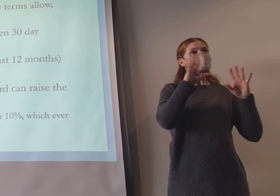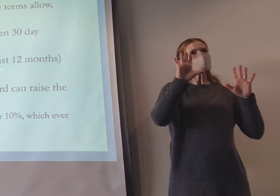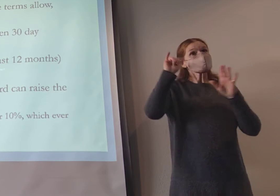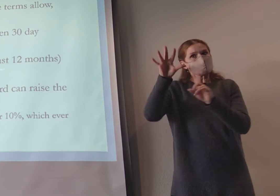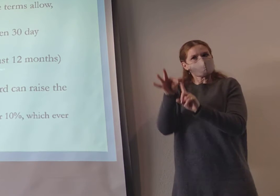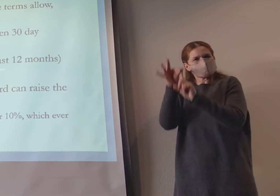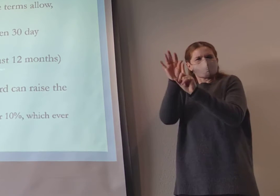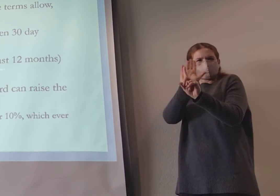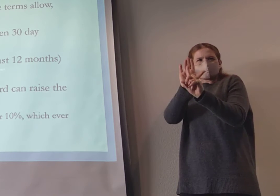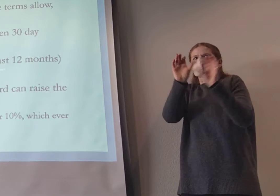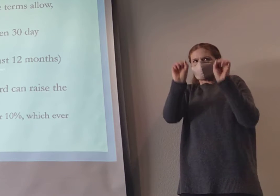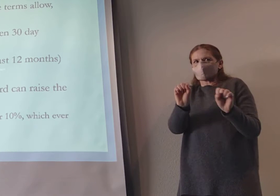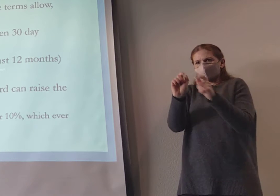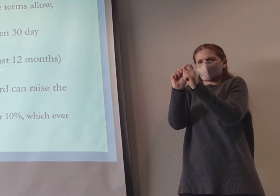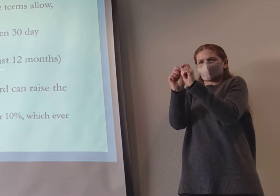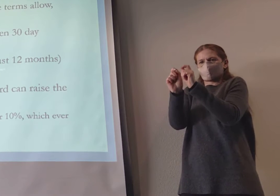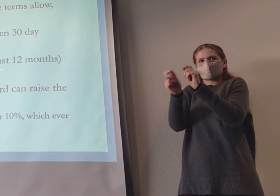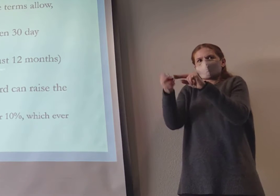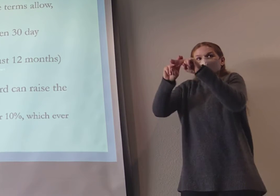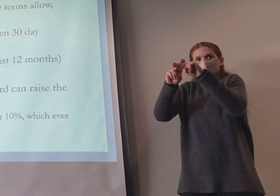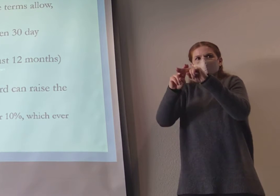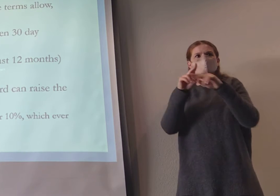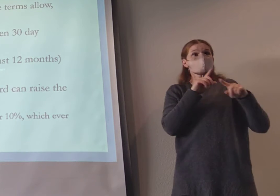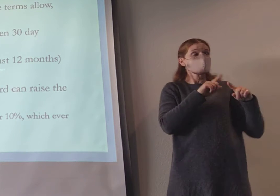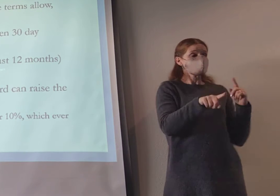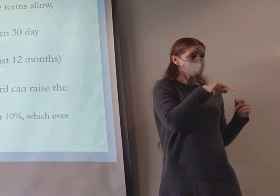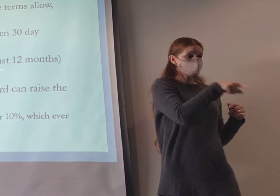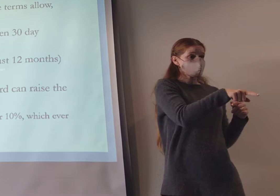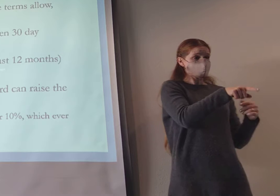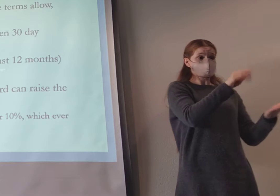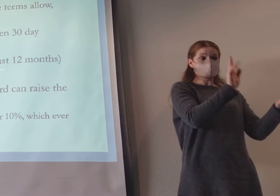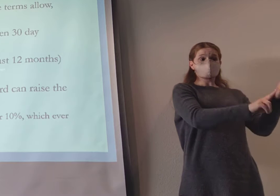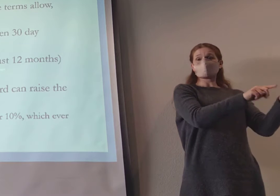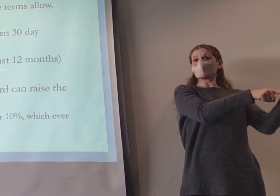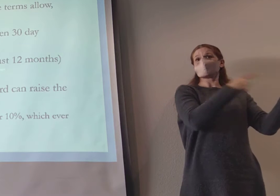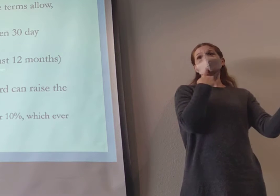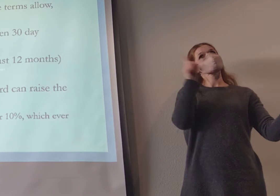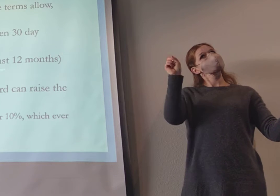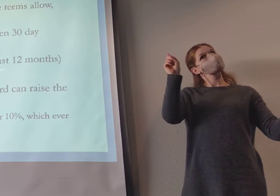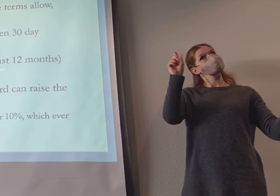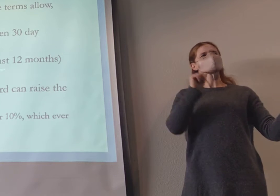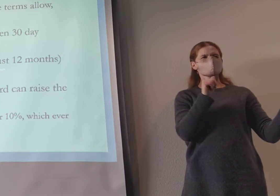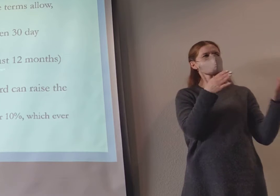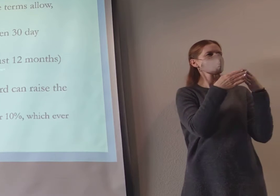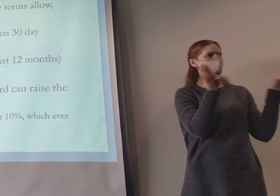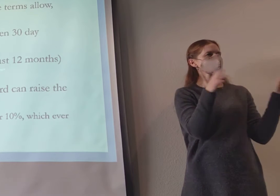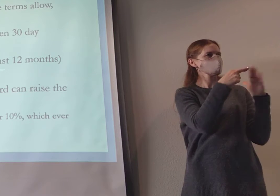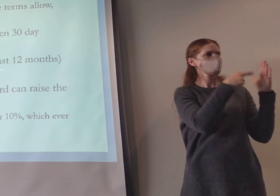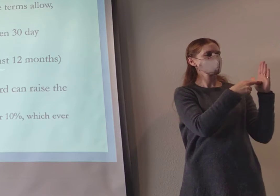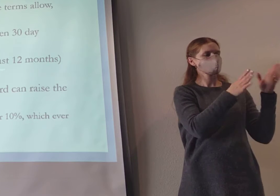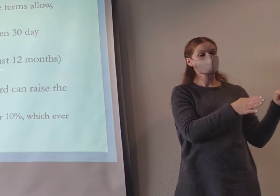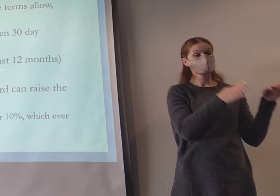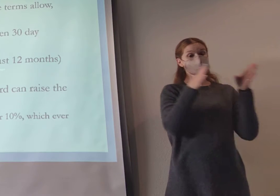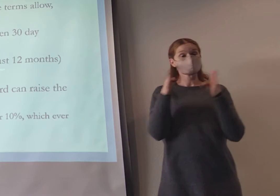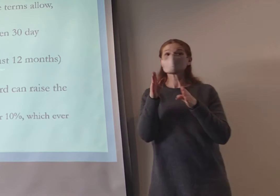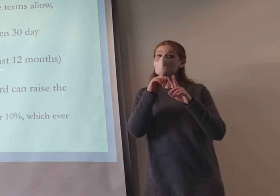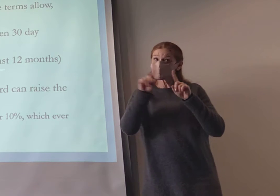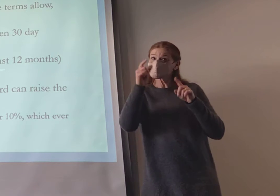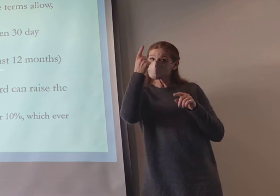If you don't have a fixed term lease, if it's month to month, then the landlord can possibly